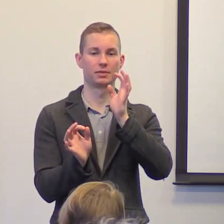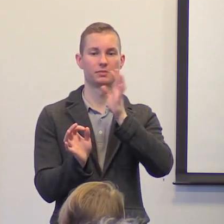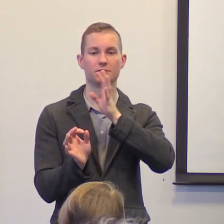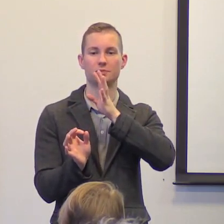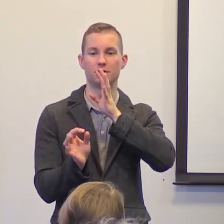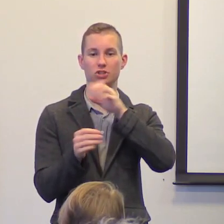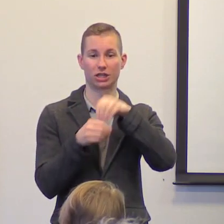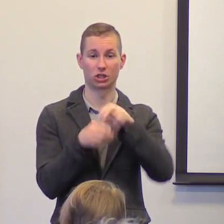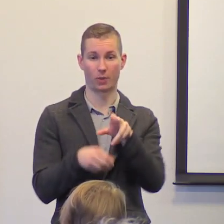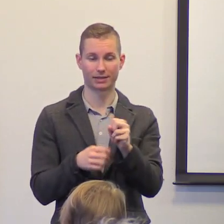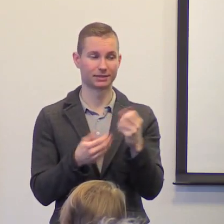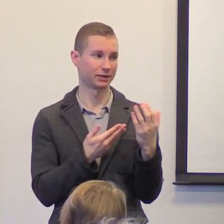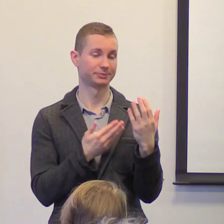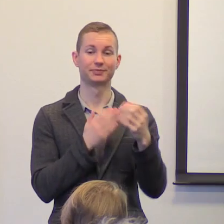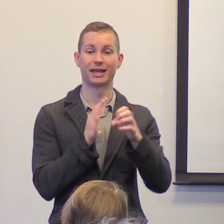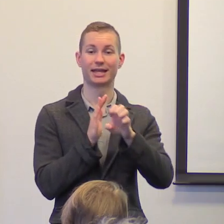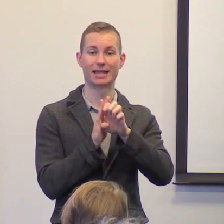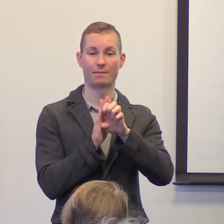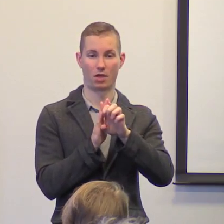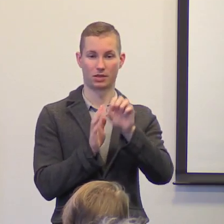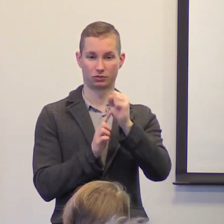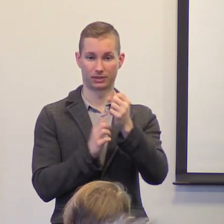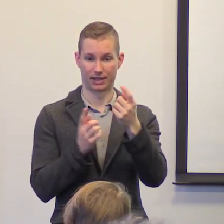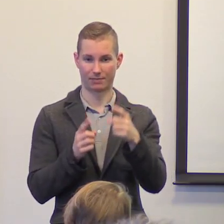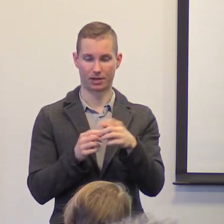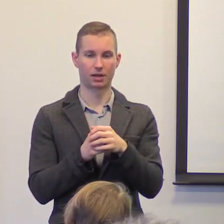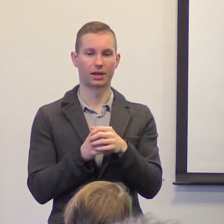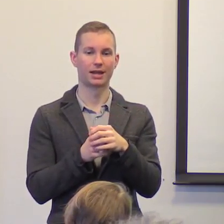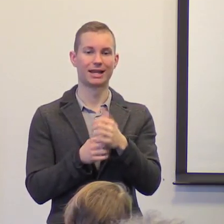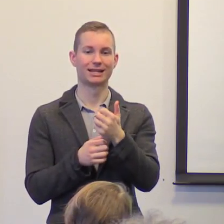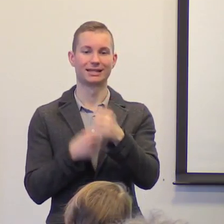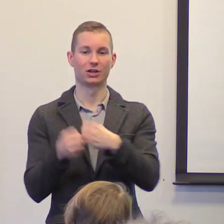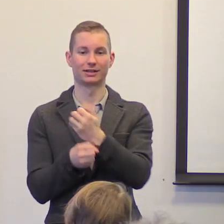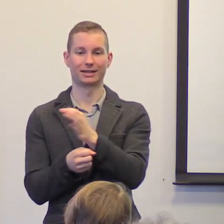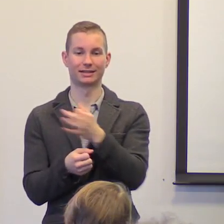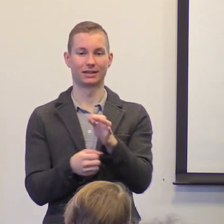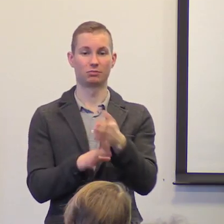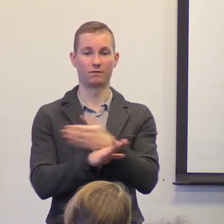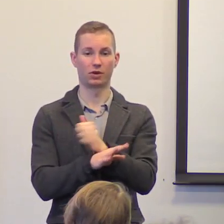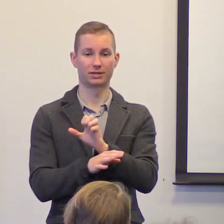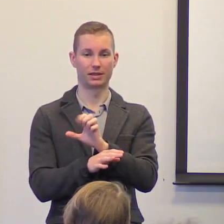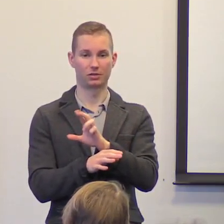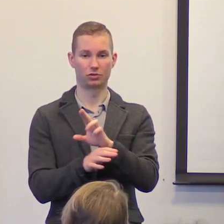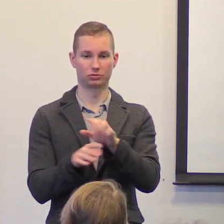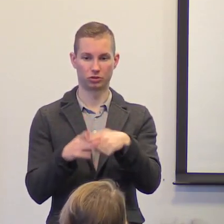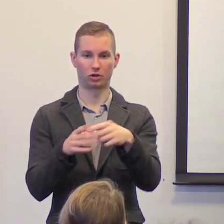Here's an example of the kind of case that took place. This is 1919, before the ACLU got to work in the courts.